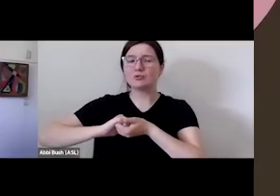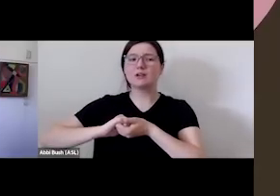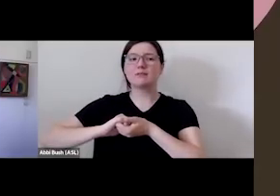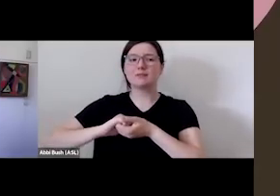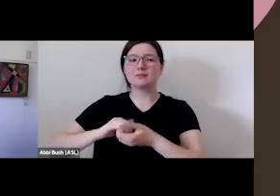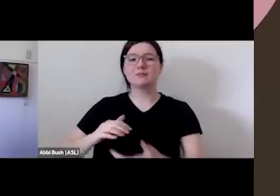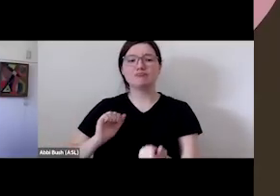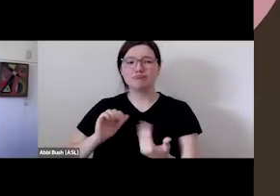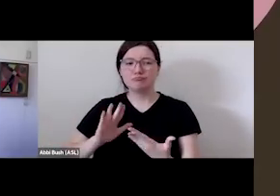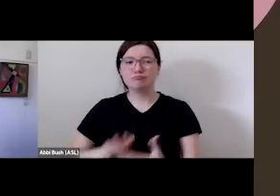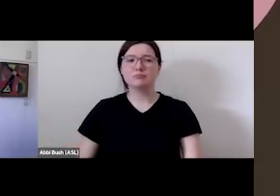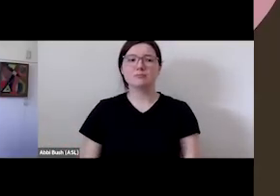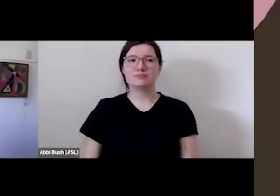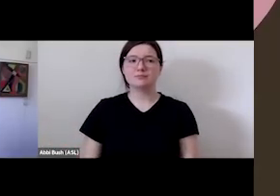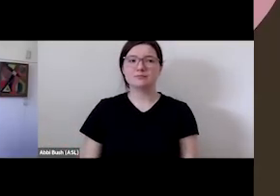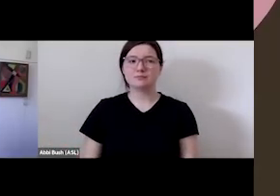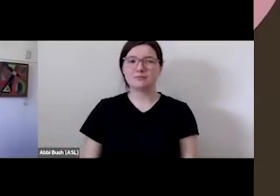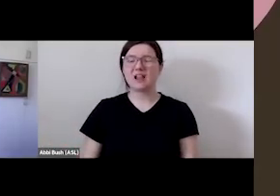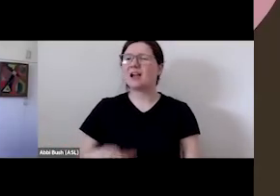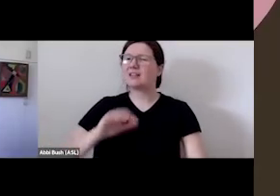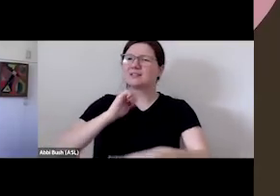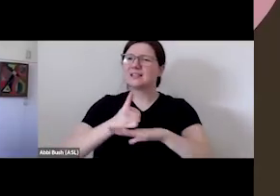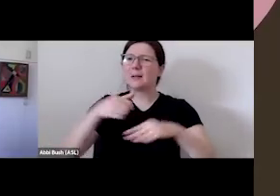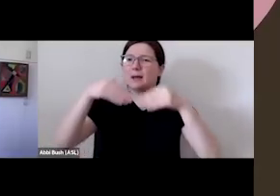So starting with kind of the low stakes items